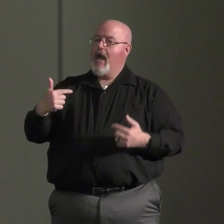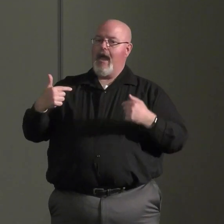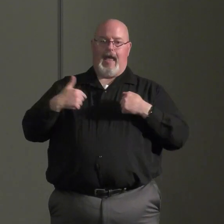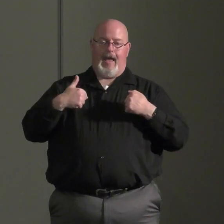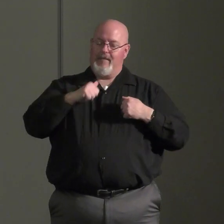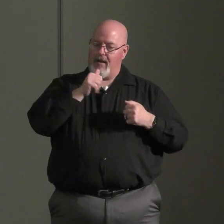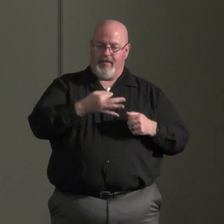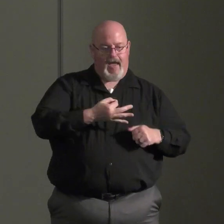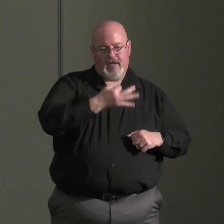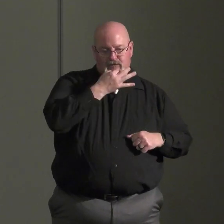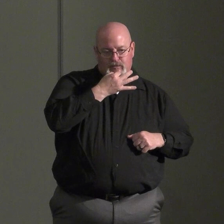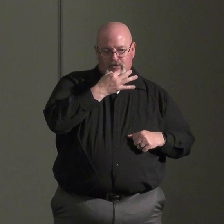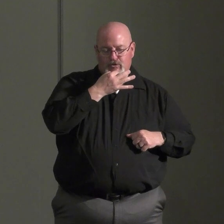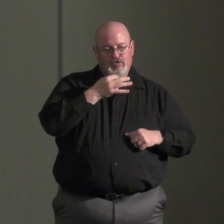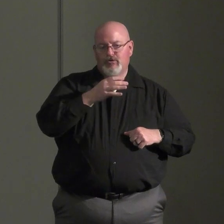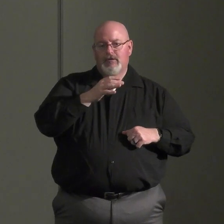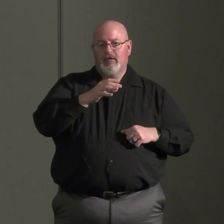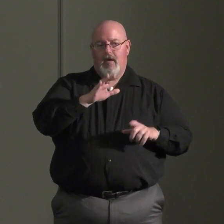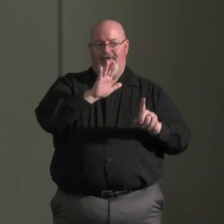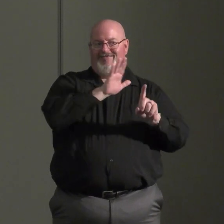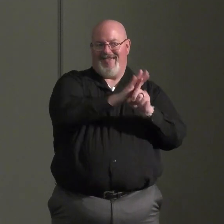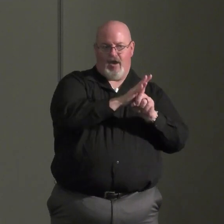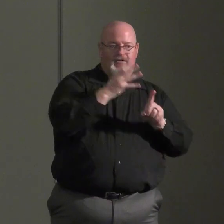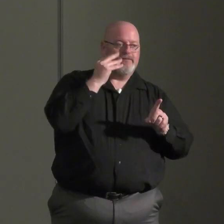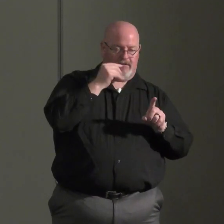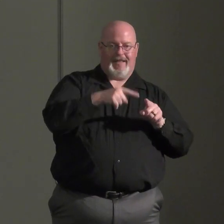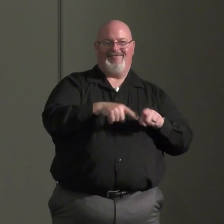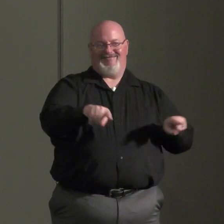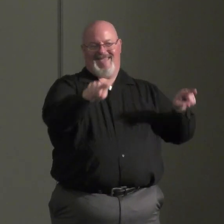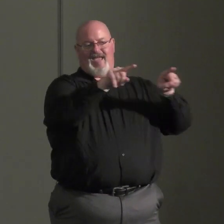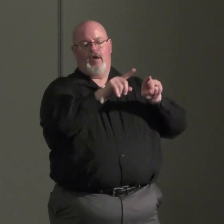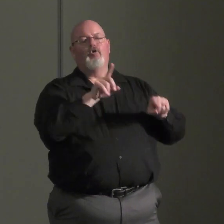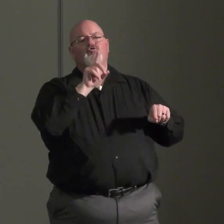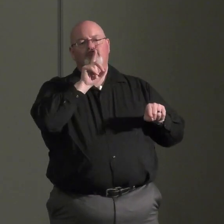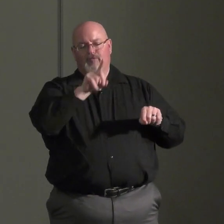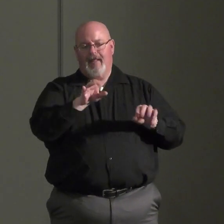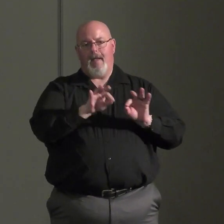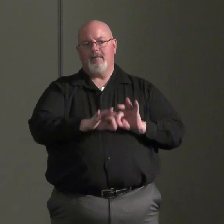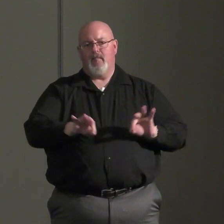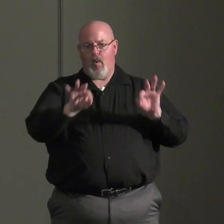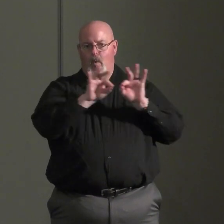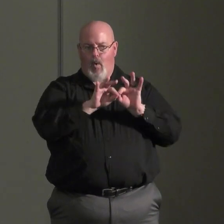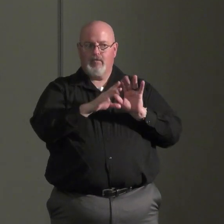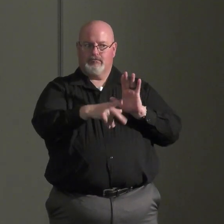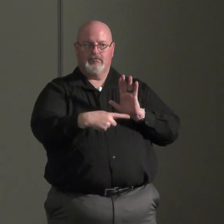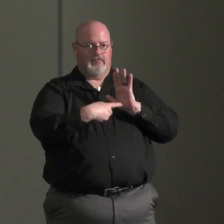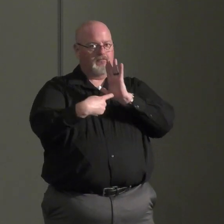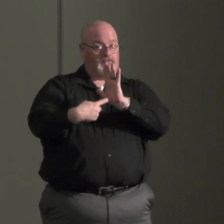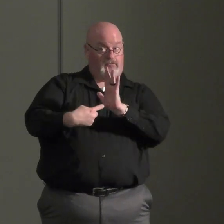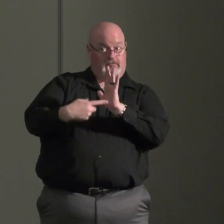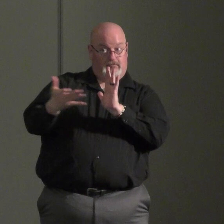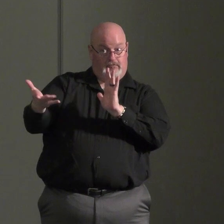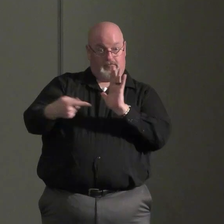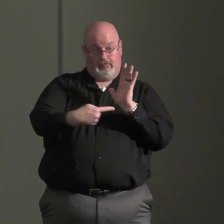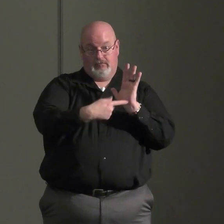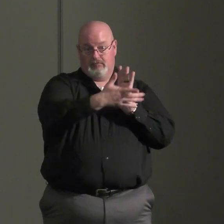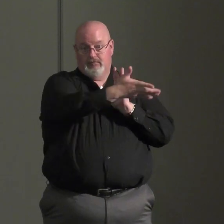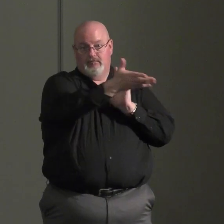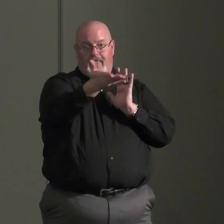expert in their experience they are. It is really important to show case what their experiences